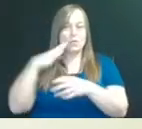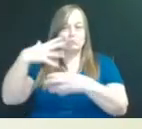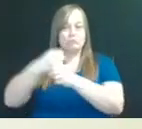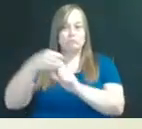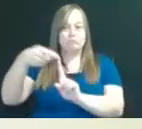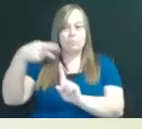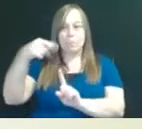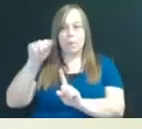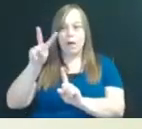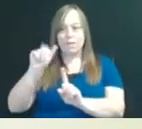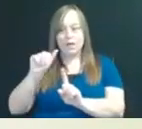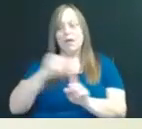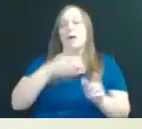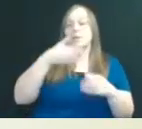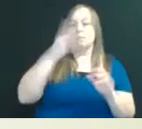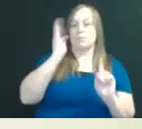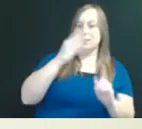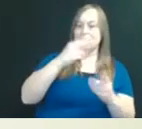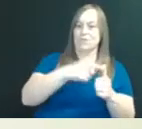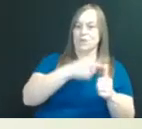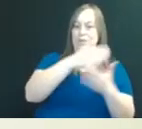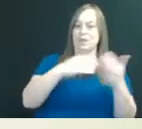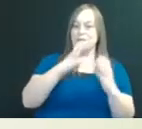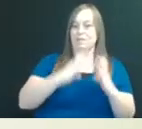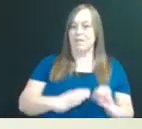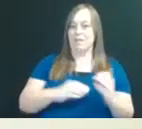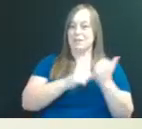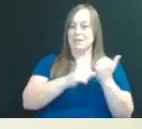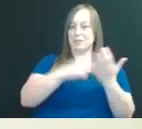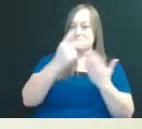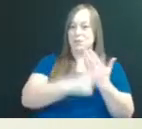I'll be presenting on the first half with Client Assistance Program, also known as CAP.